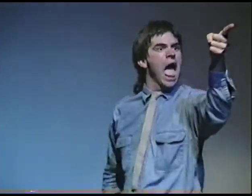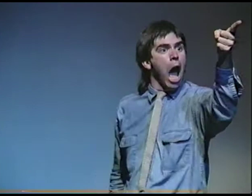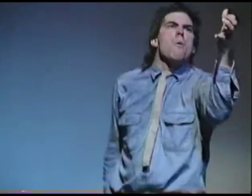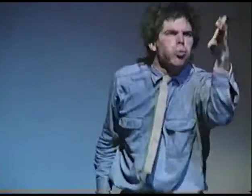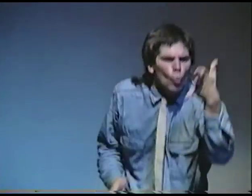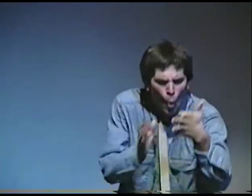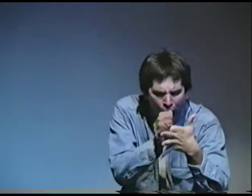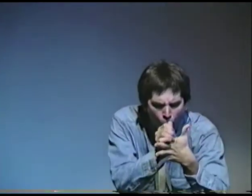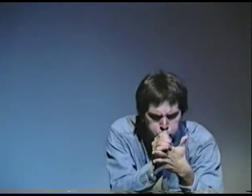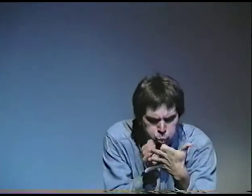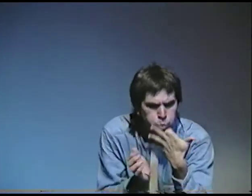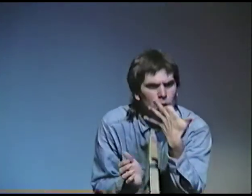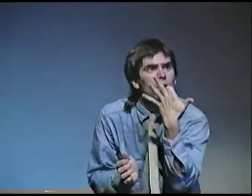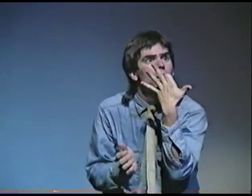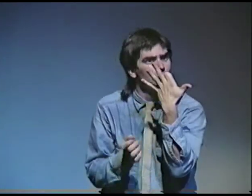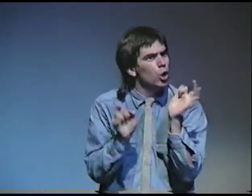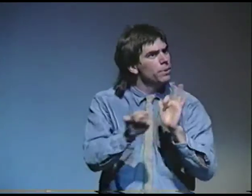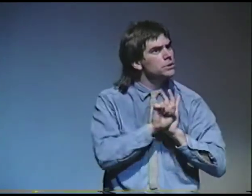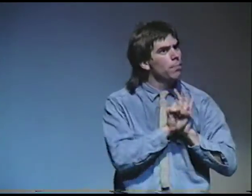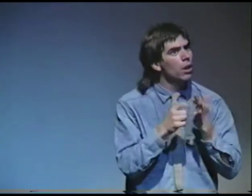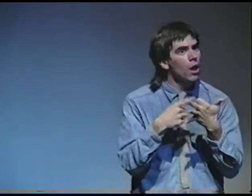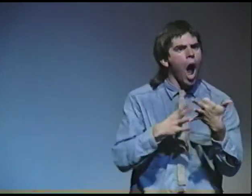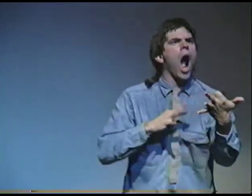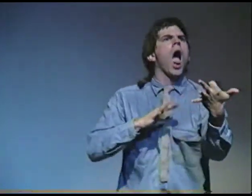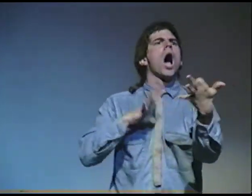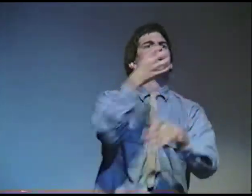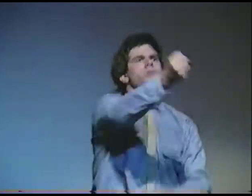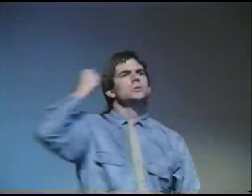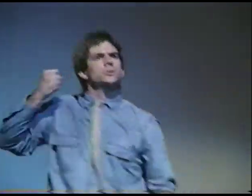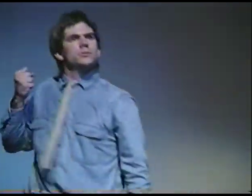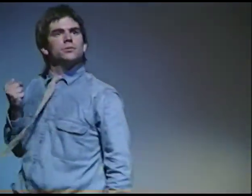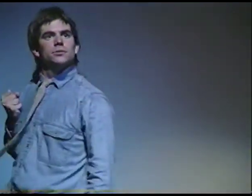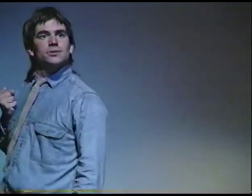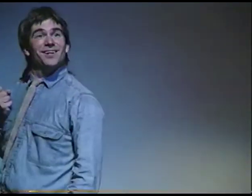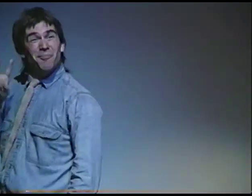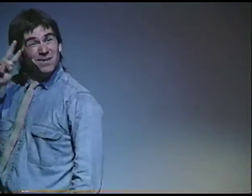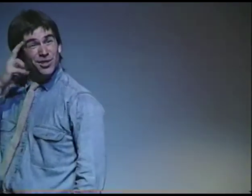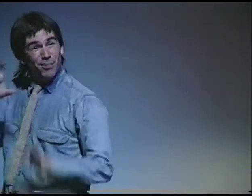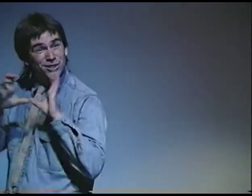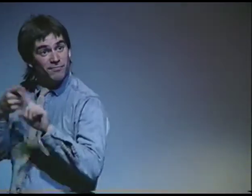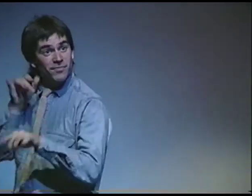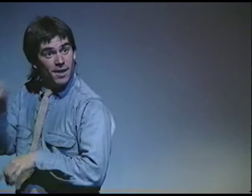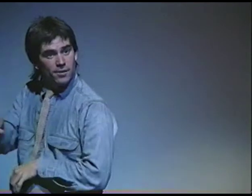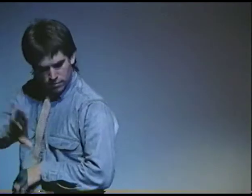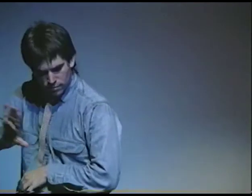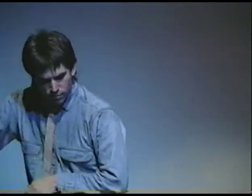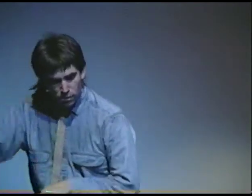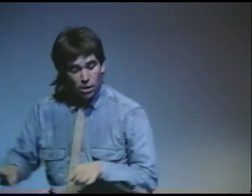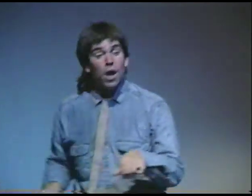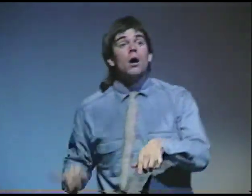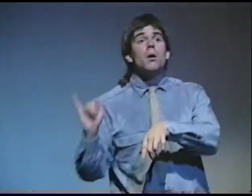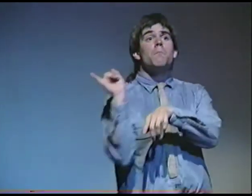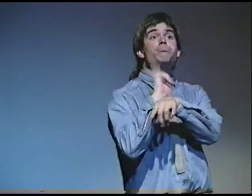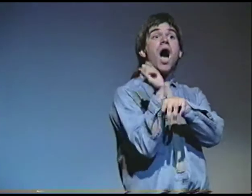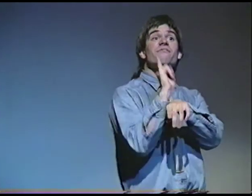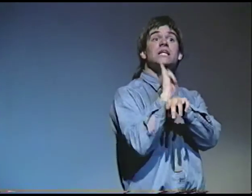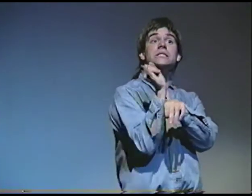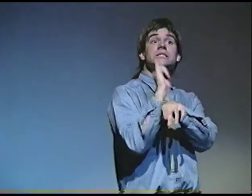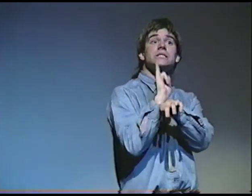cut off. Hey you! Fingers cut off. So we'll take that symbol and use it.